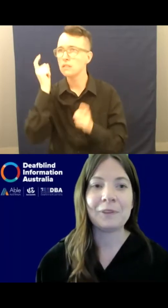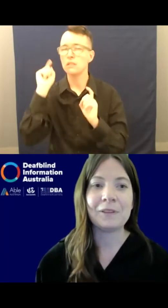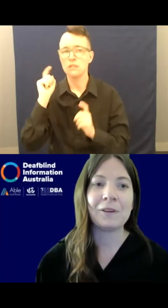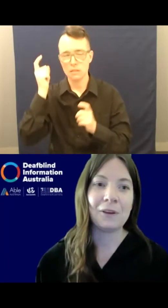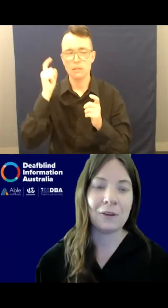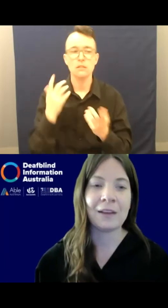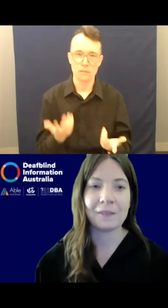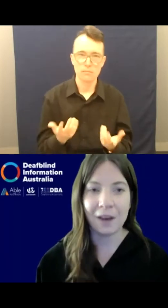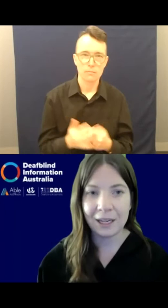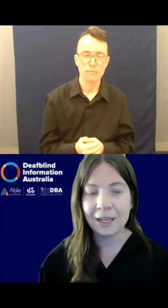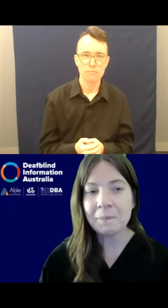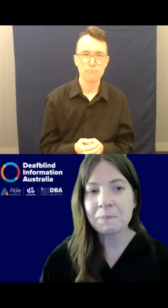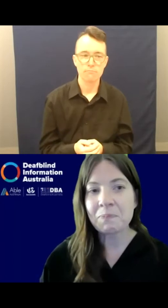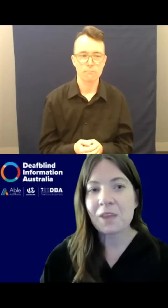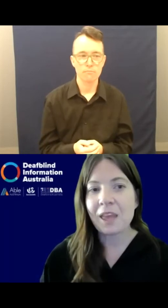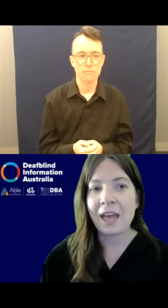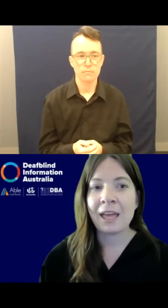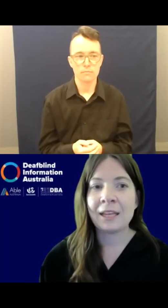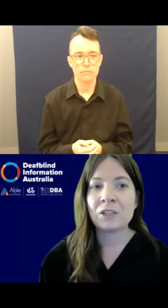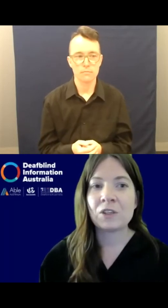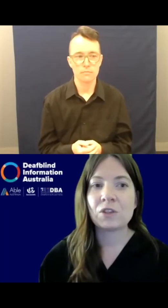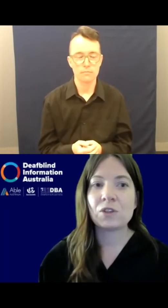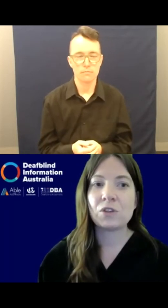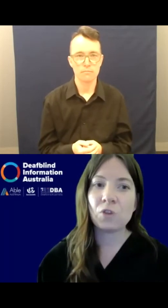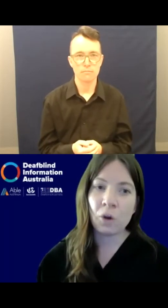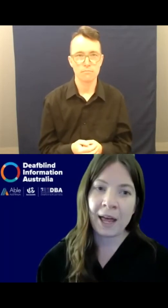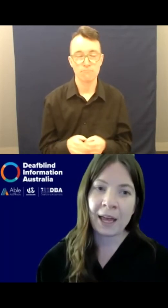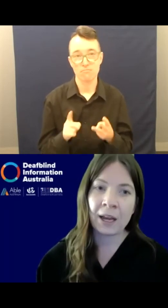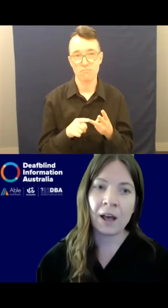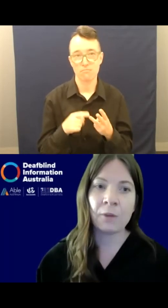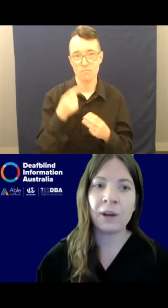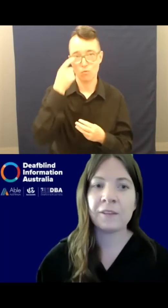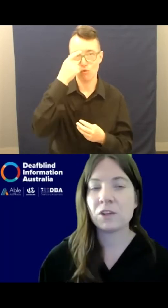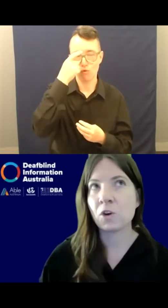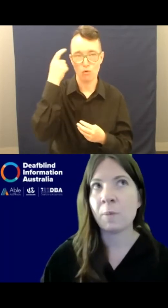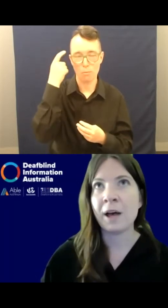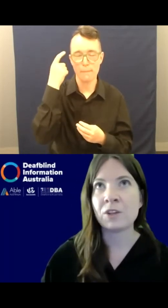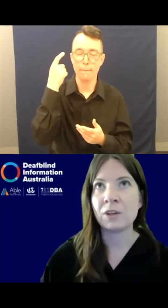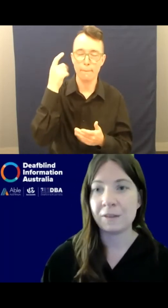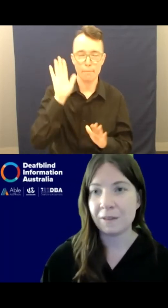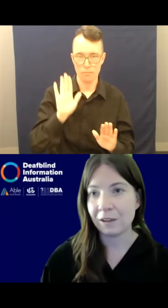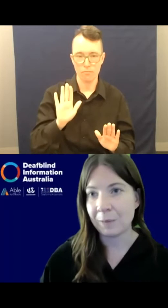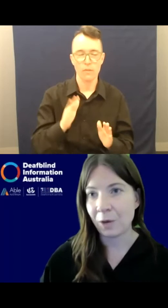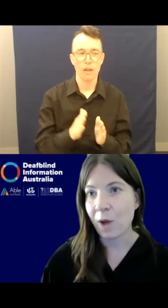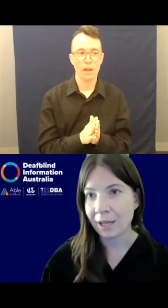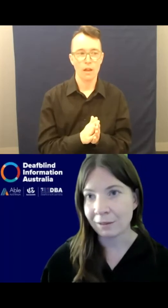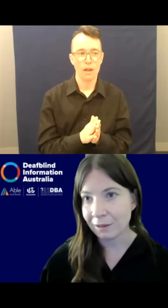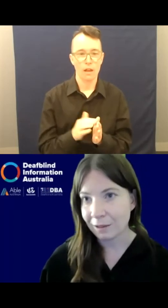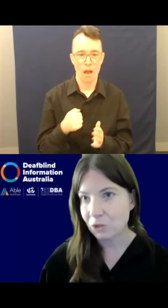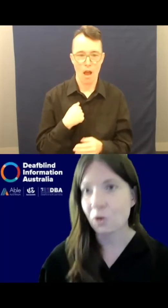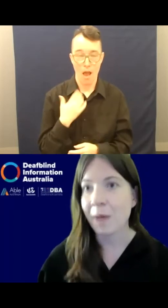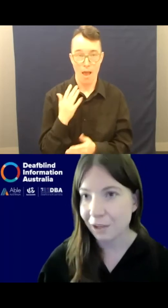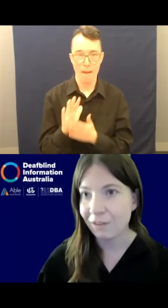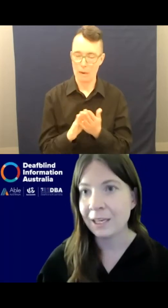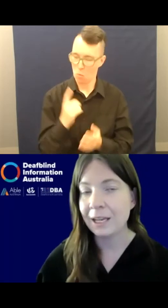So anxiety and trauma and when I say trauma I don't necessarily mean one traumatic event,